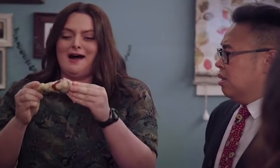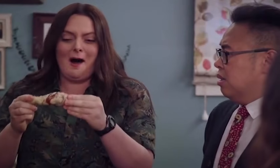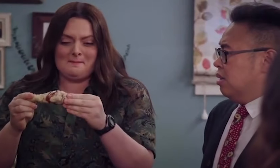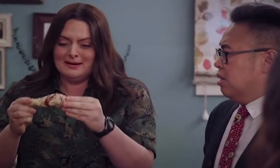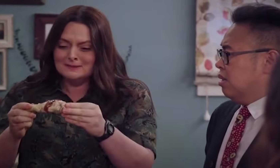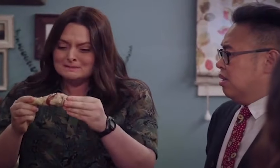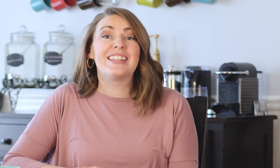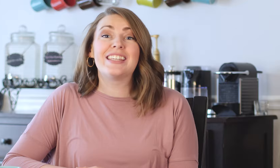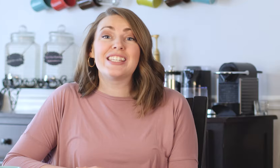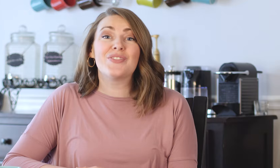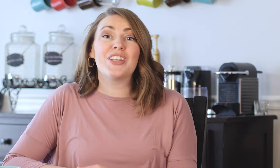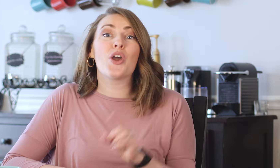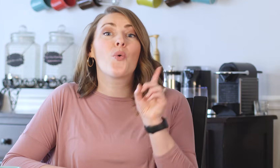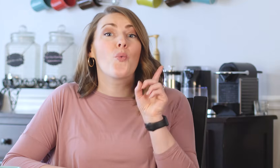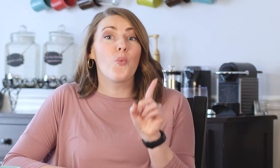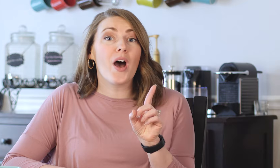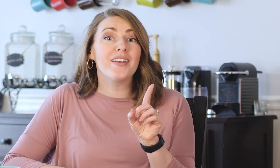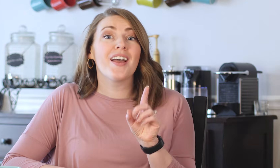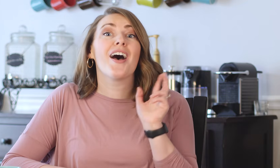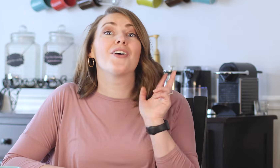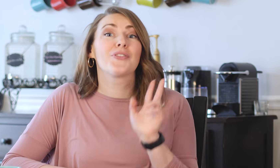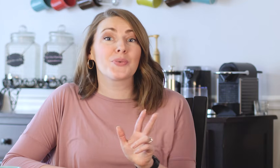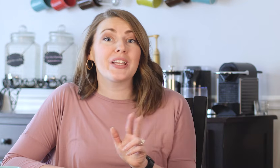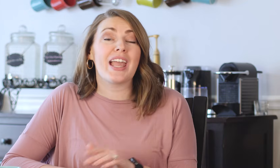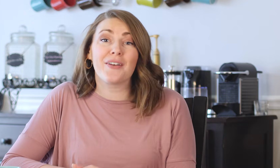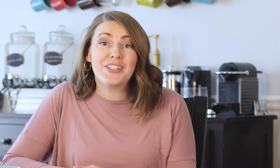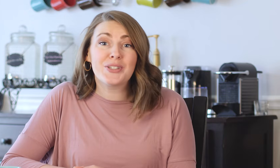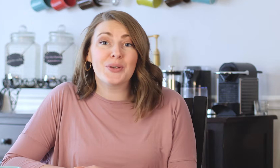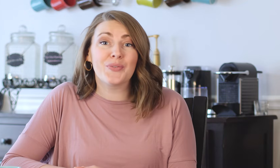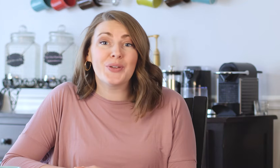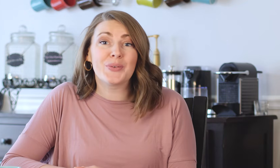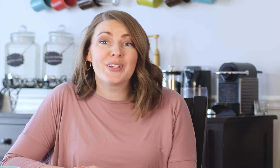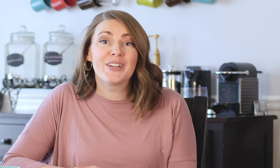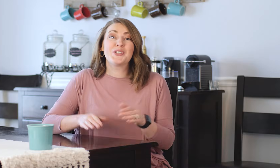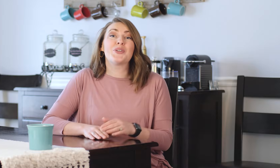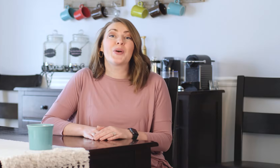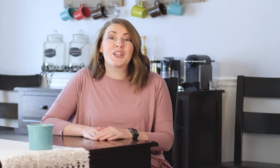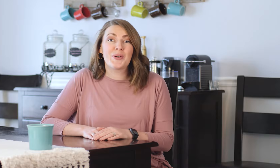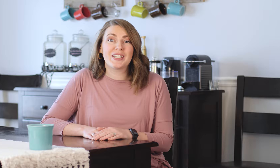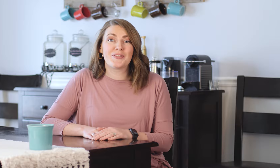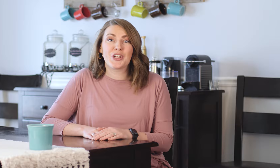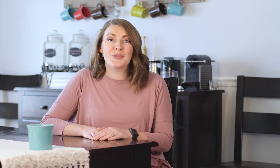Yum! This is video one of three having to do with food. Do you want to know a deaf joke?